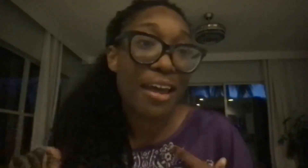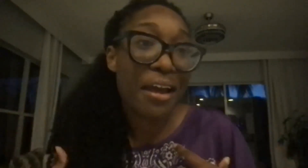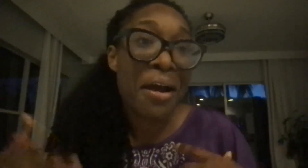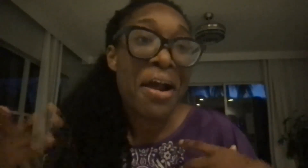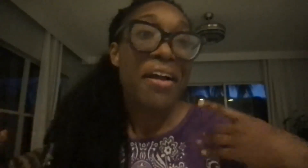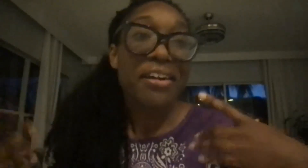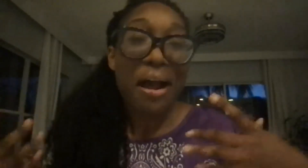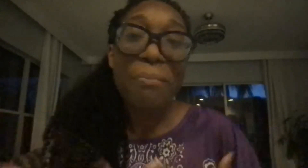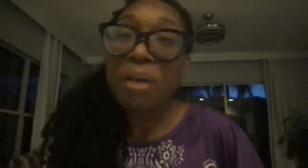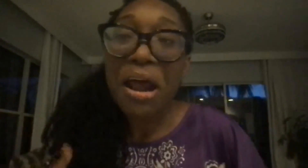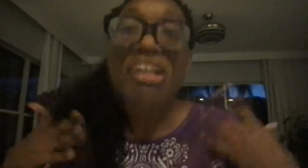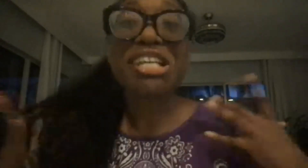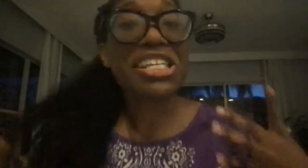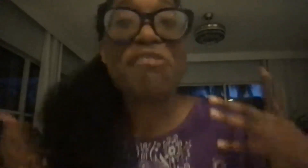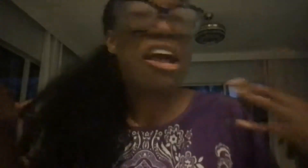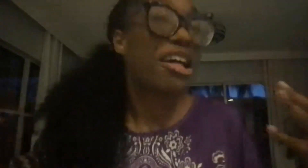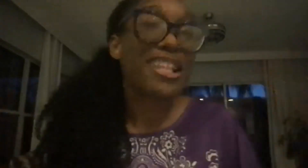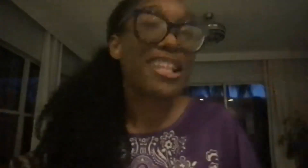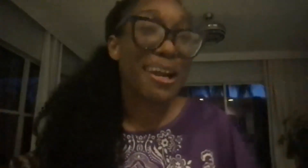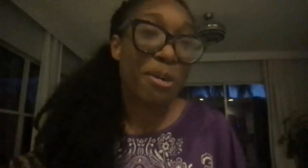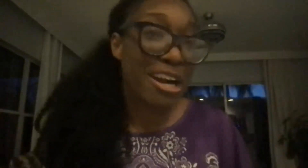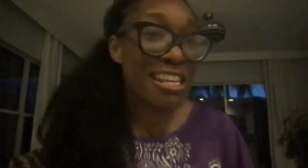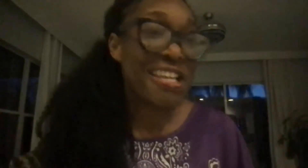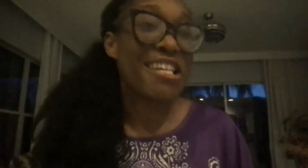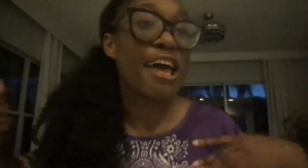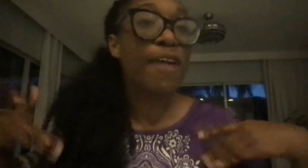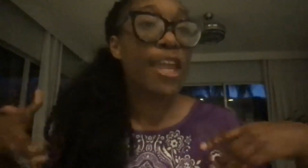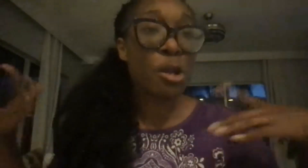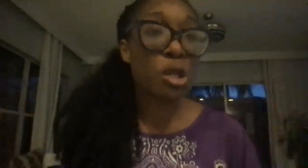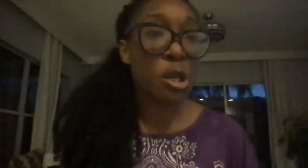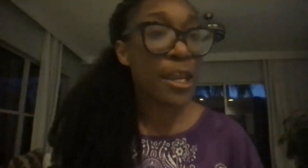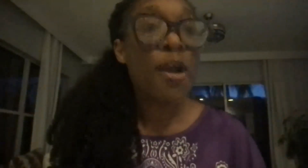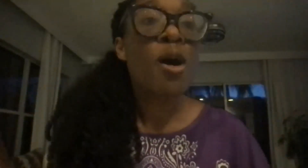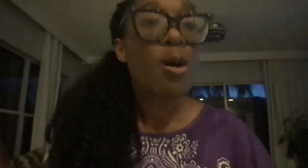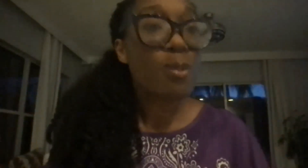just a regular person, just have a unique way.